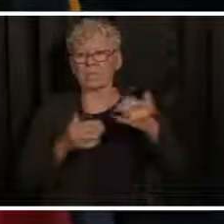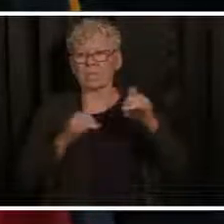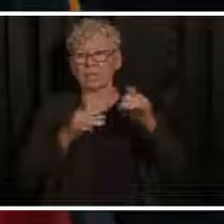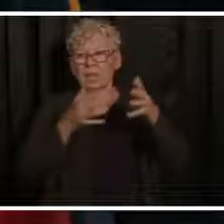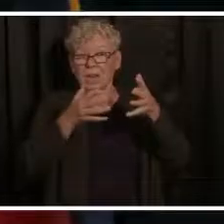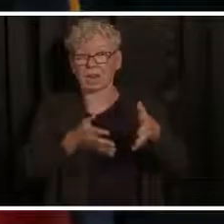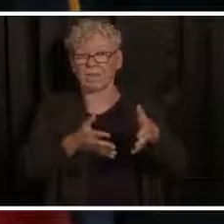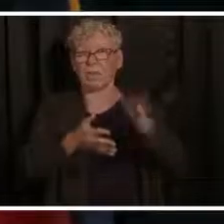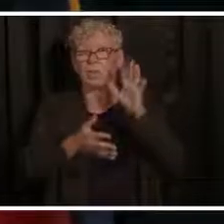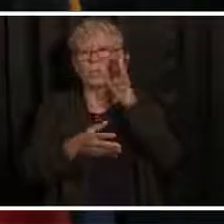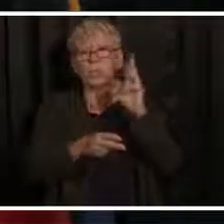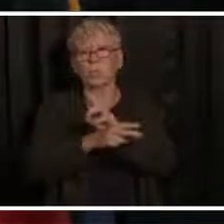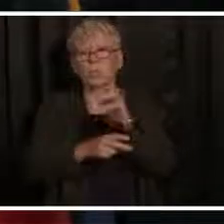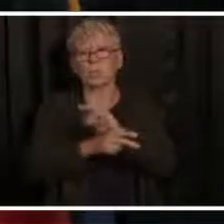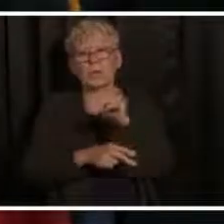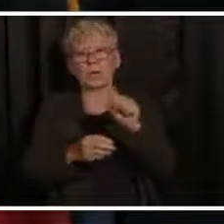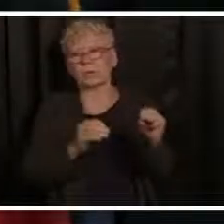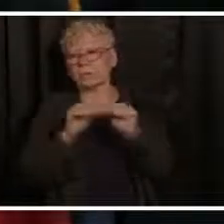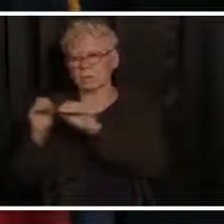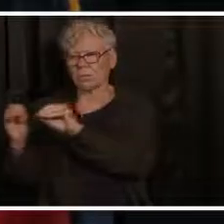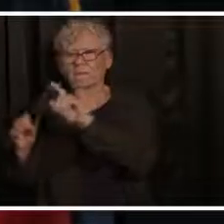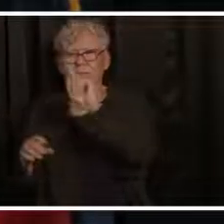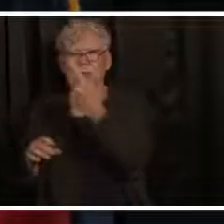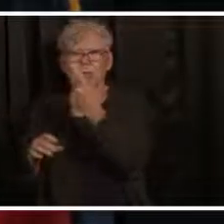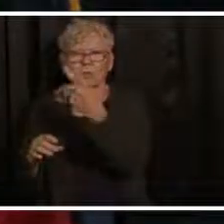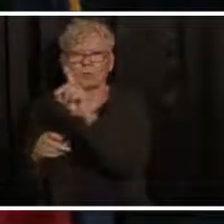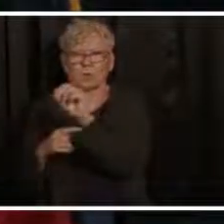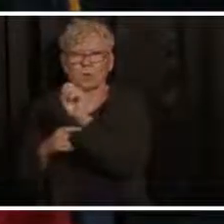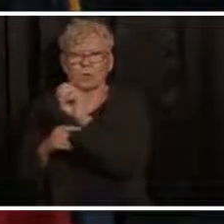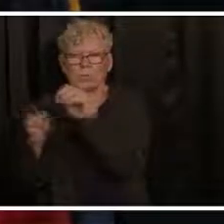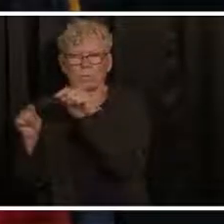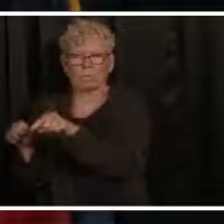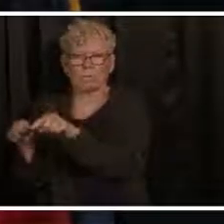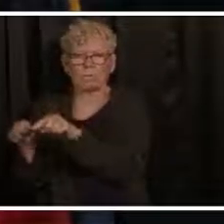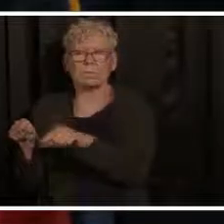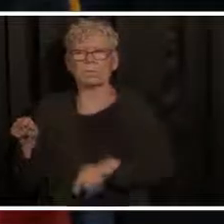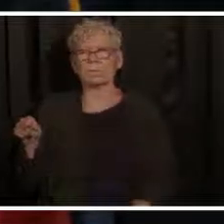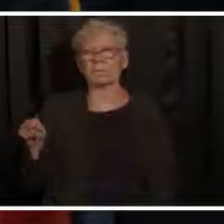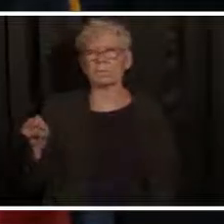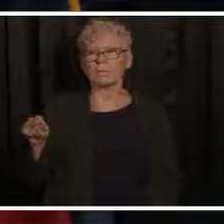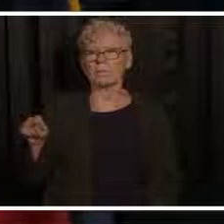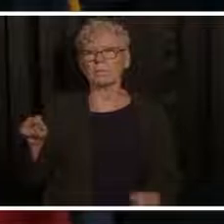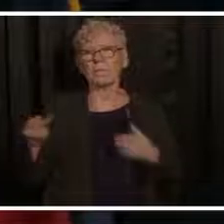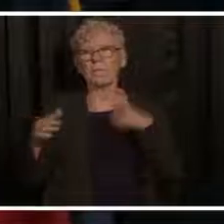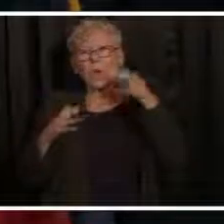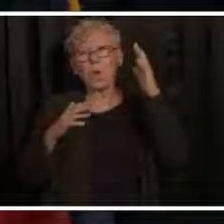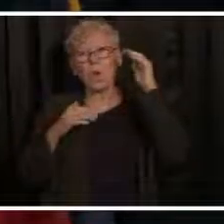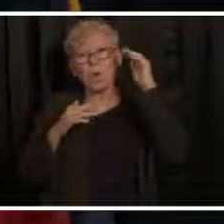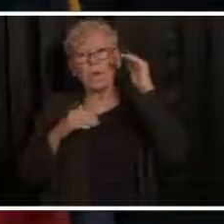things that could happen with them. Uh one is uh we are always hopeful that the FDA We will verify that. In fact, they